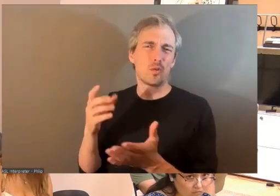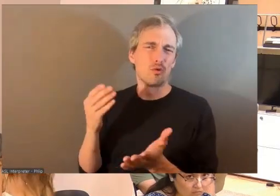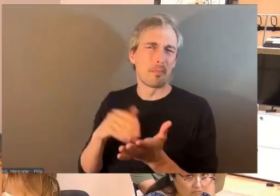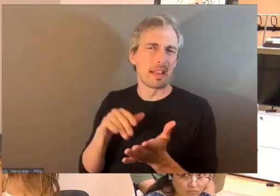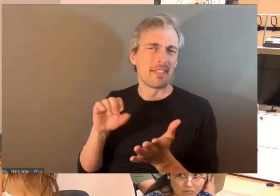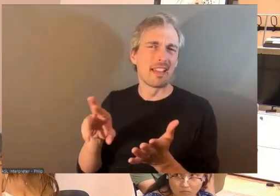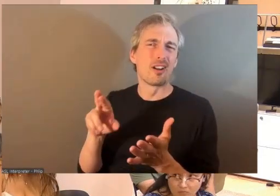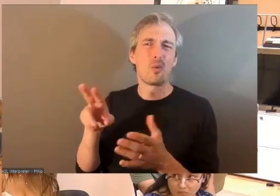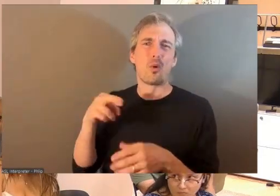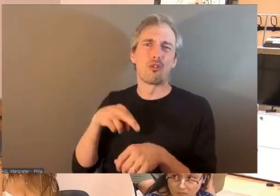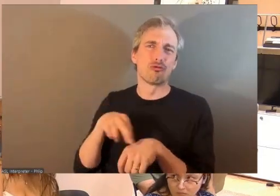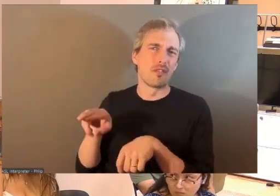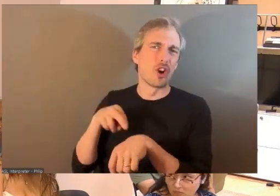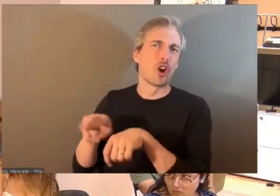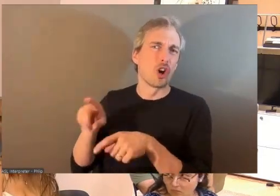The term... Being linked to